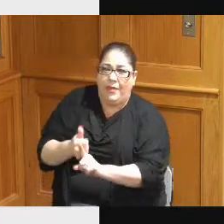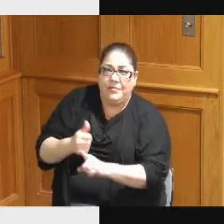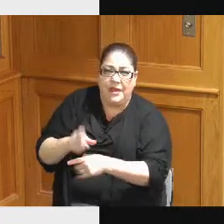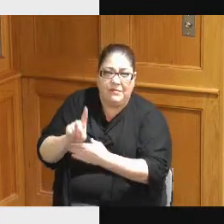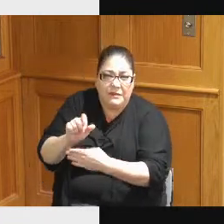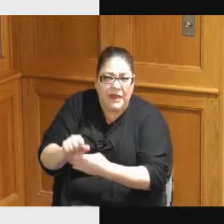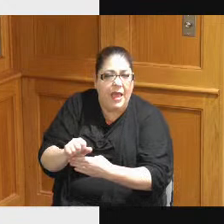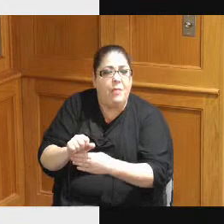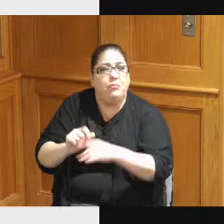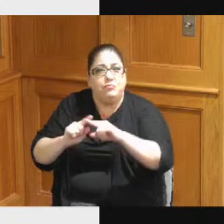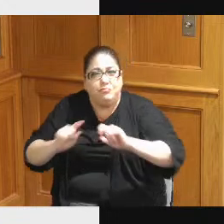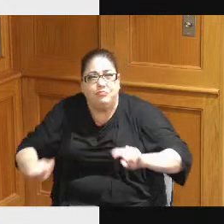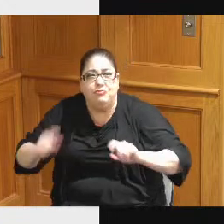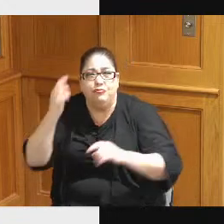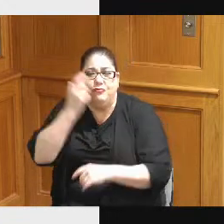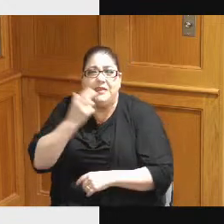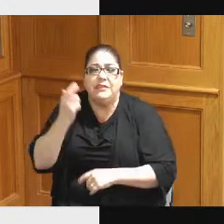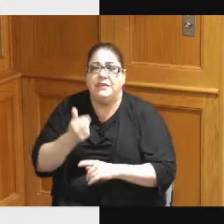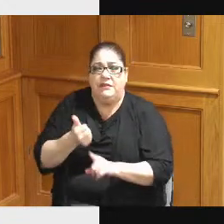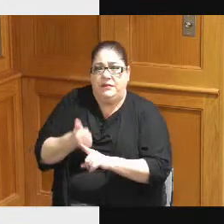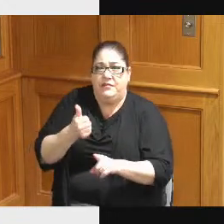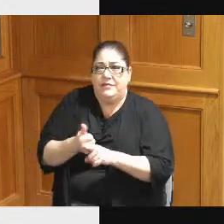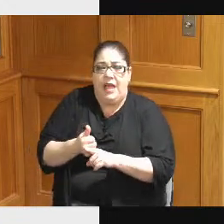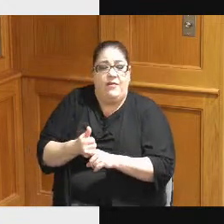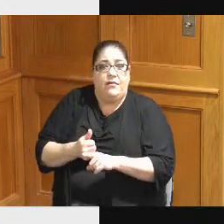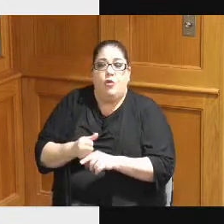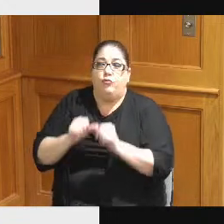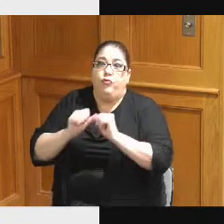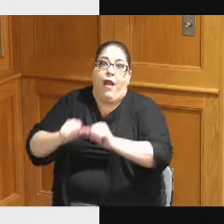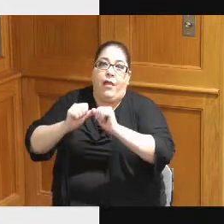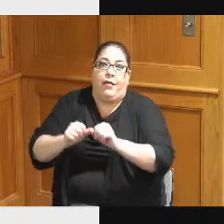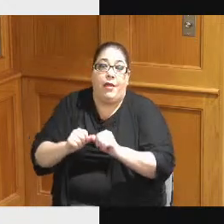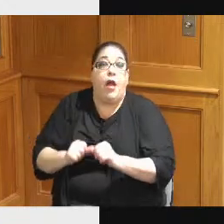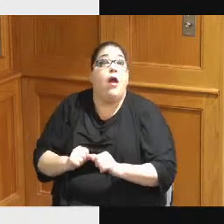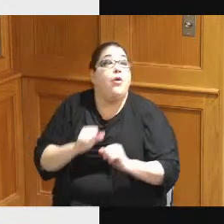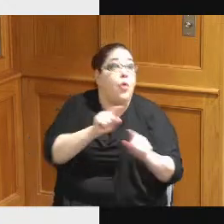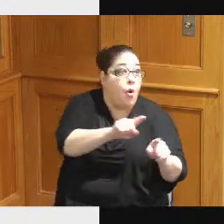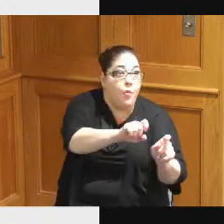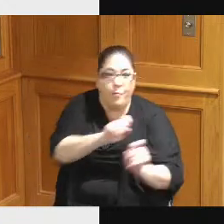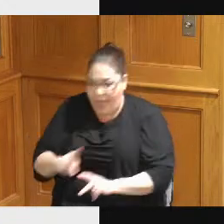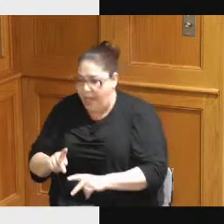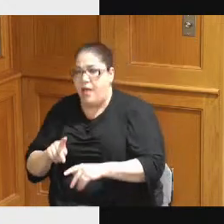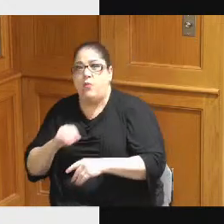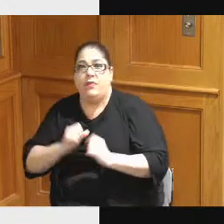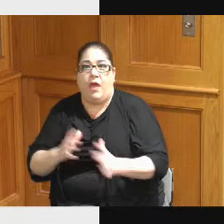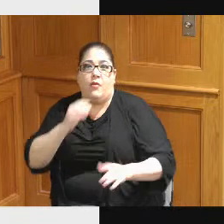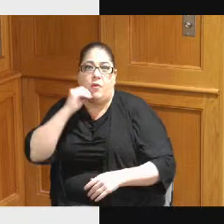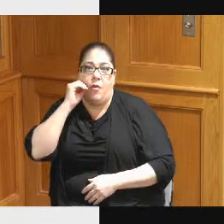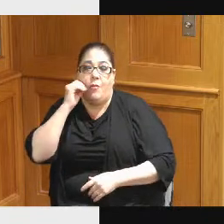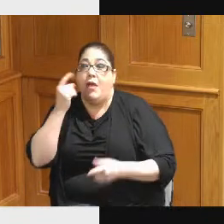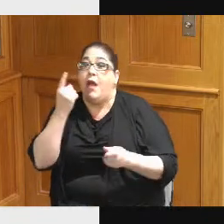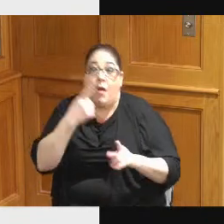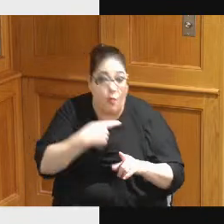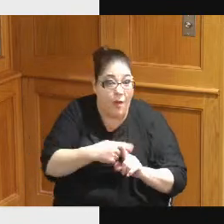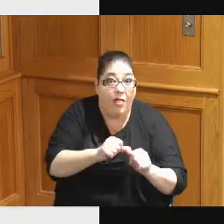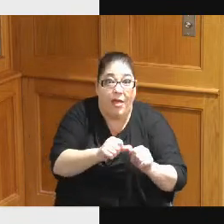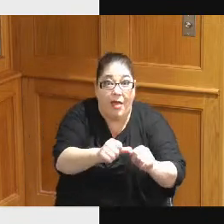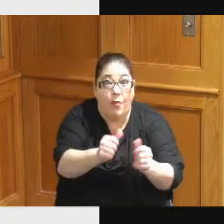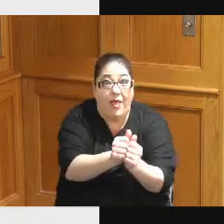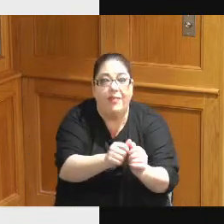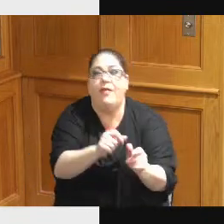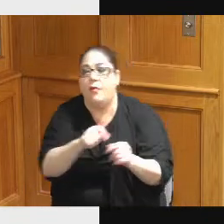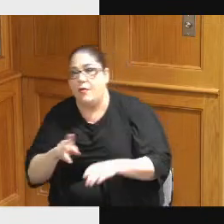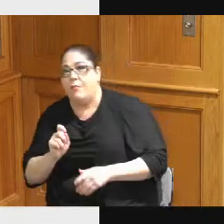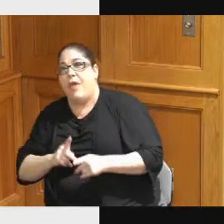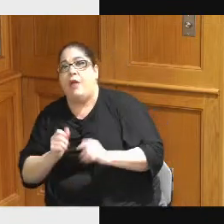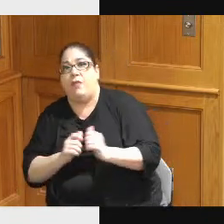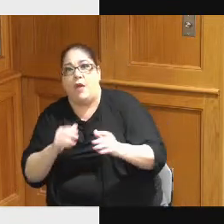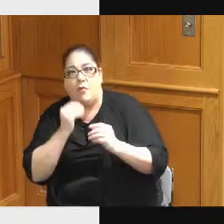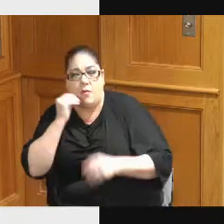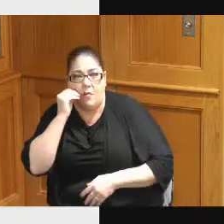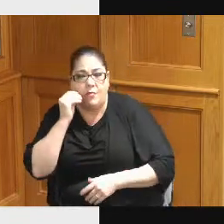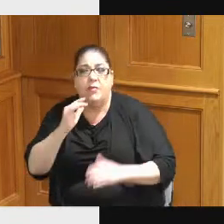so our key Partners in that space are Tender Mercies Talbert House Caracol we pass through